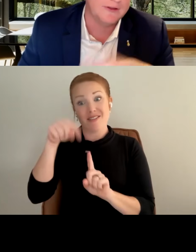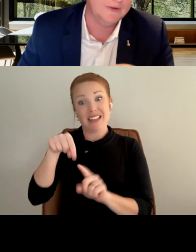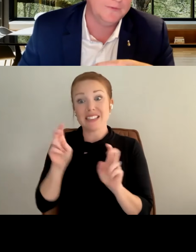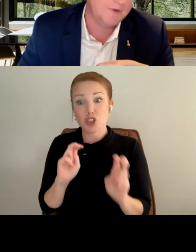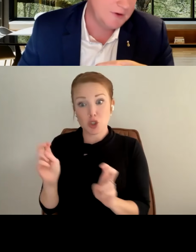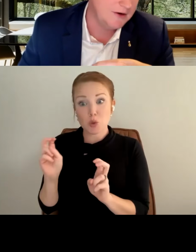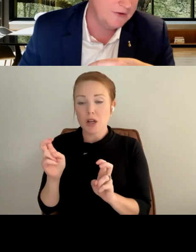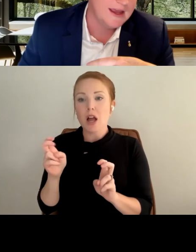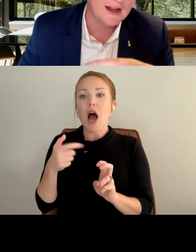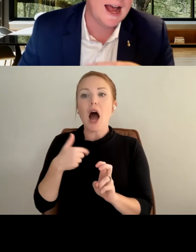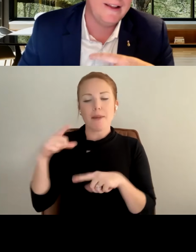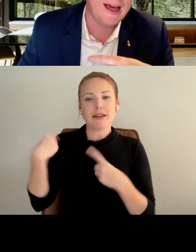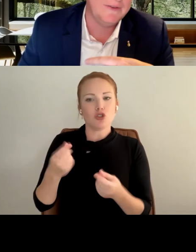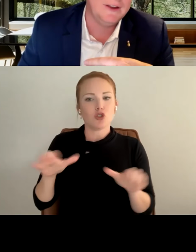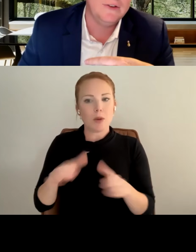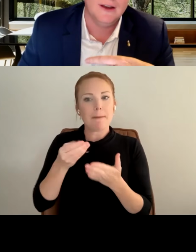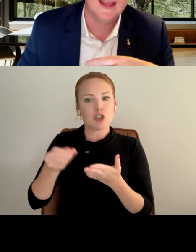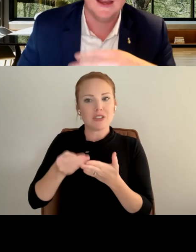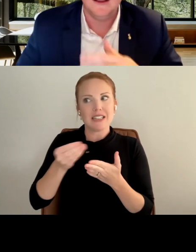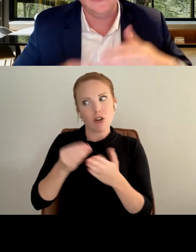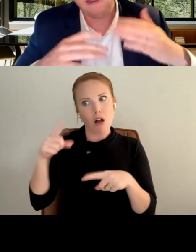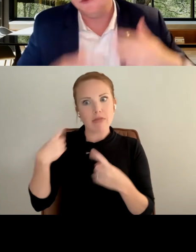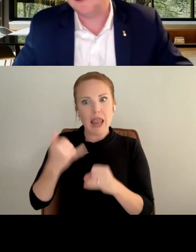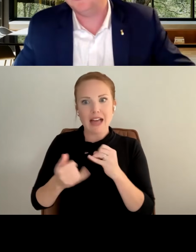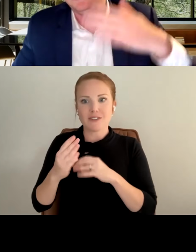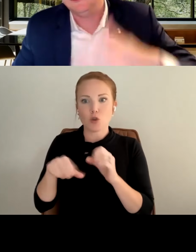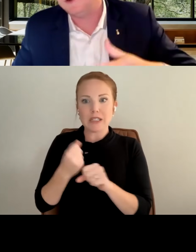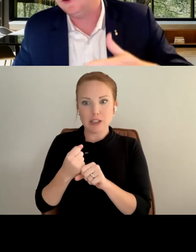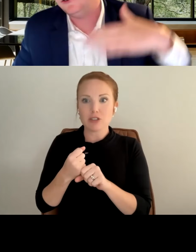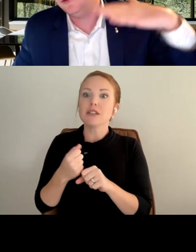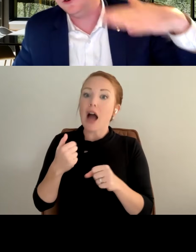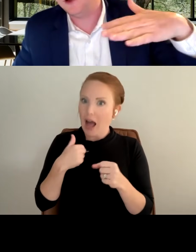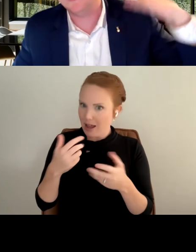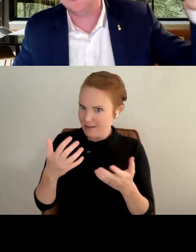over the last few years, got a lot of attention. Again, sales rep to a sales manager to a director